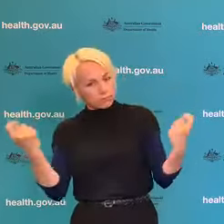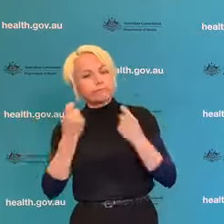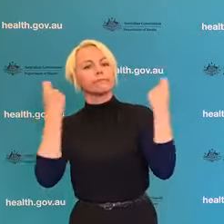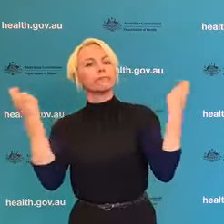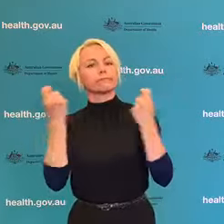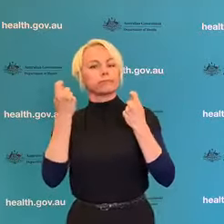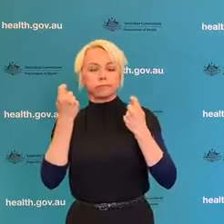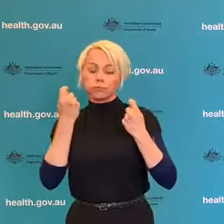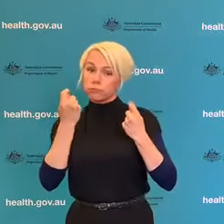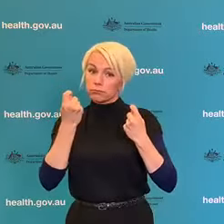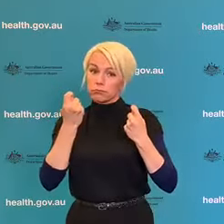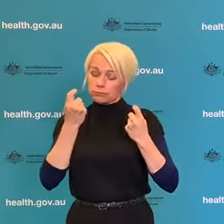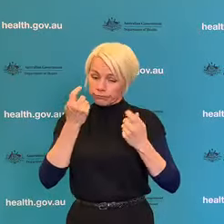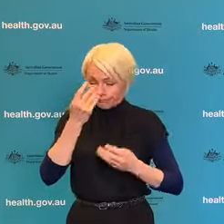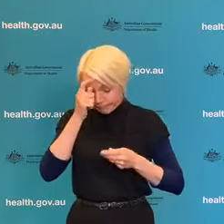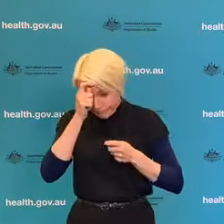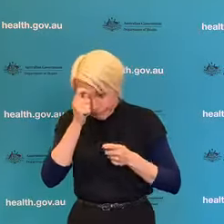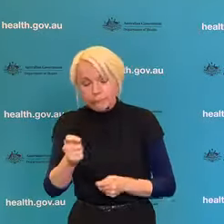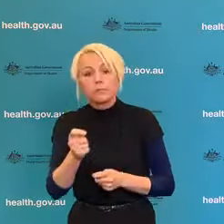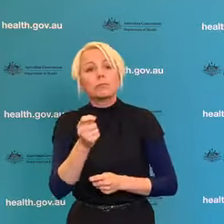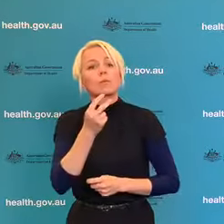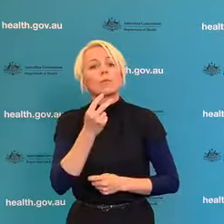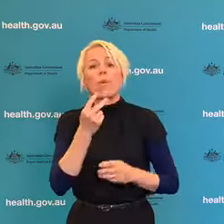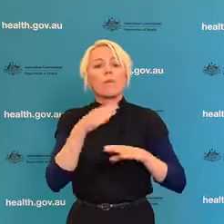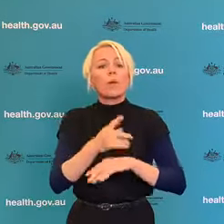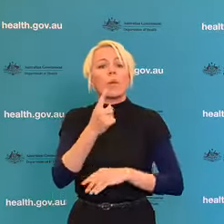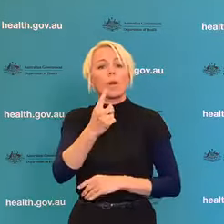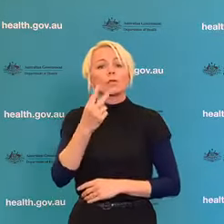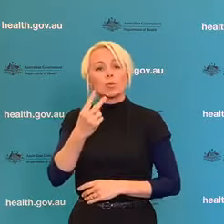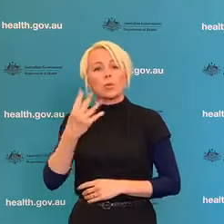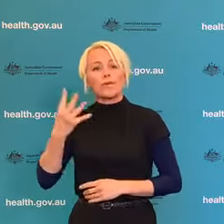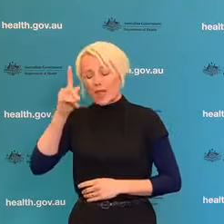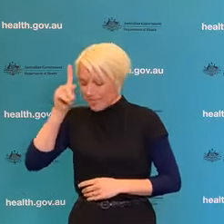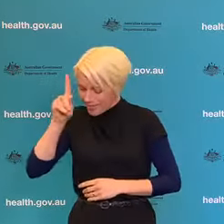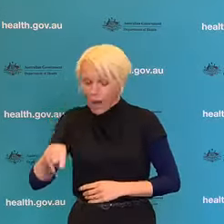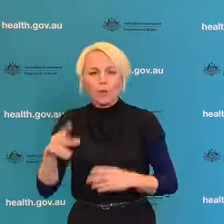nurses working across our community, whether it's in a general practice,